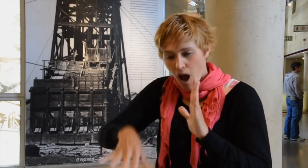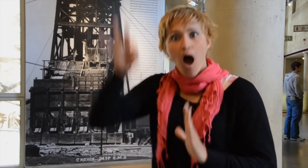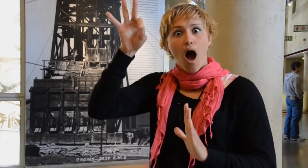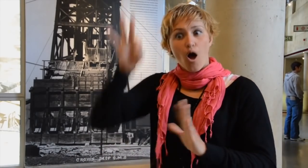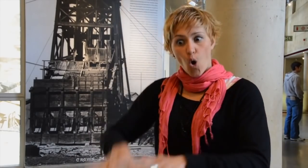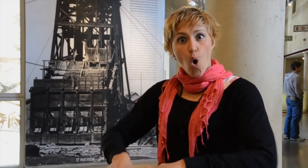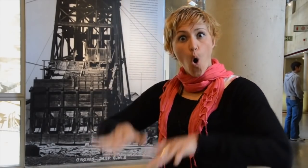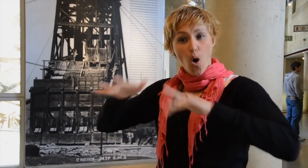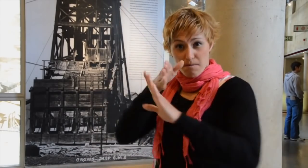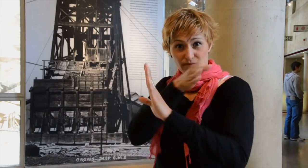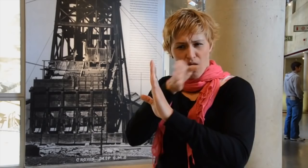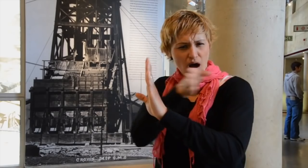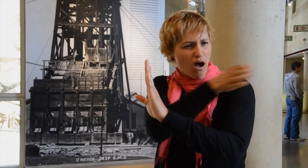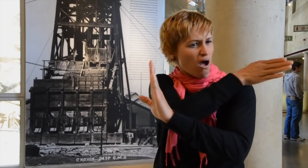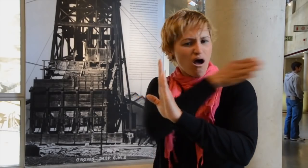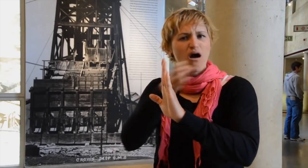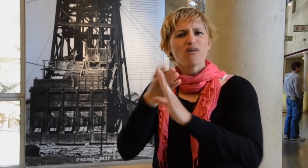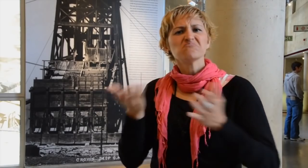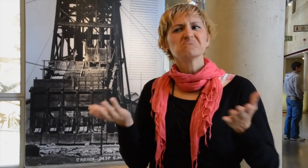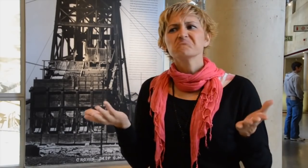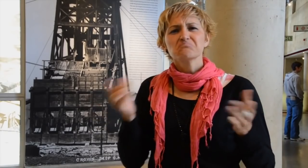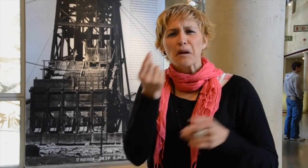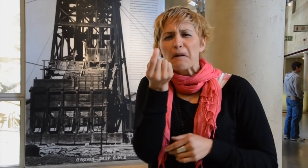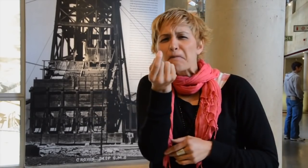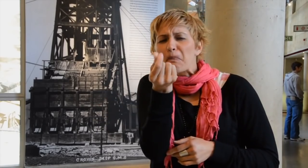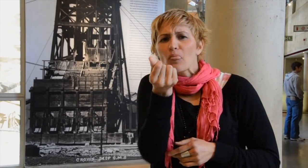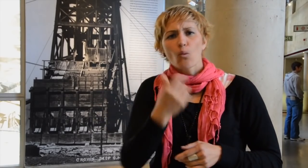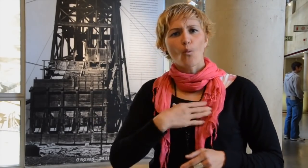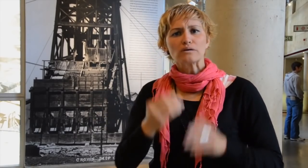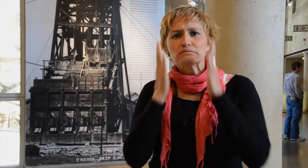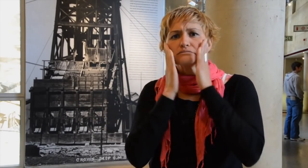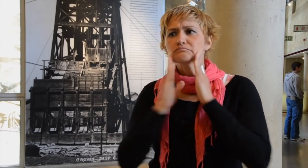Prior to the discovery of gold, there were